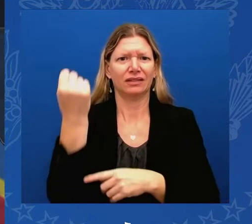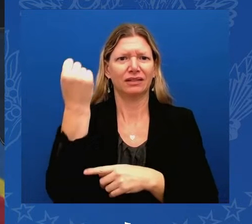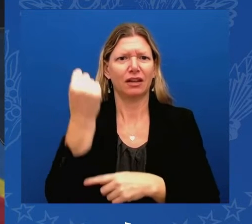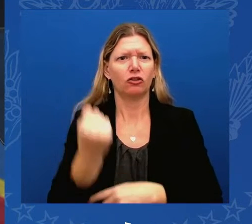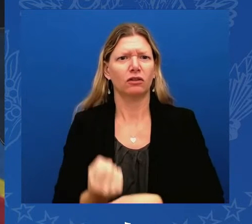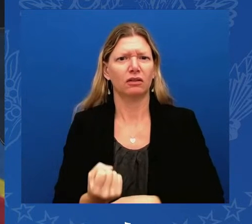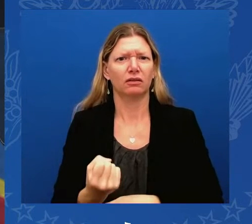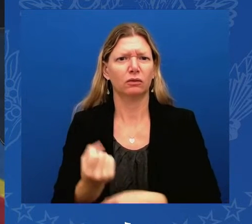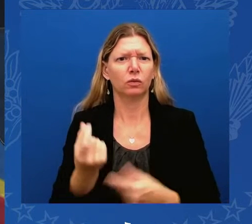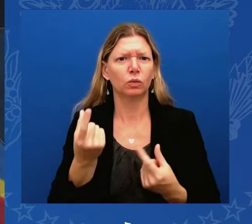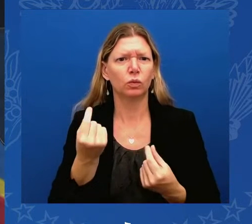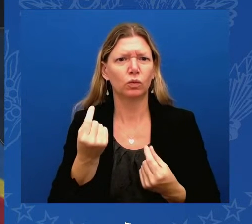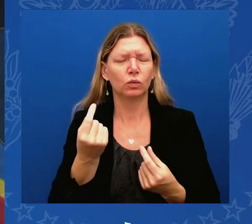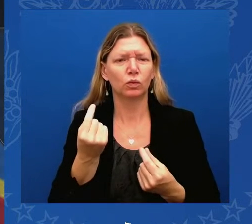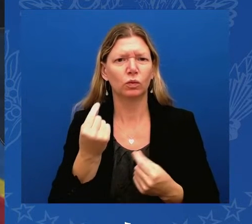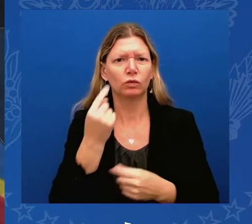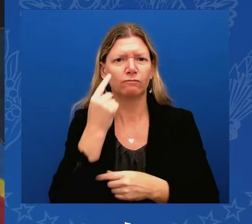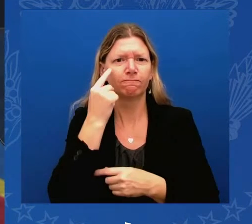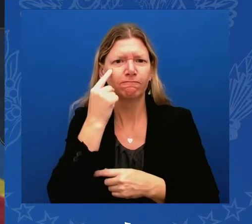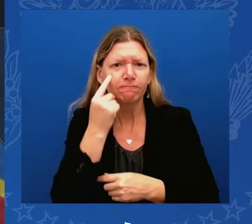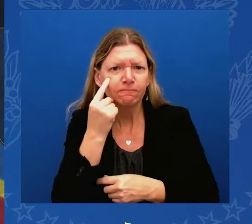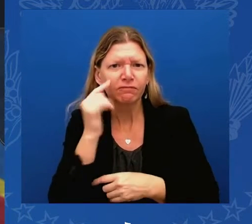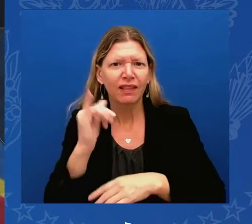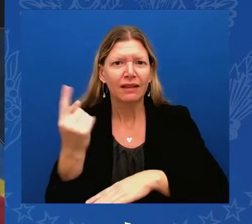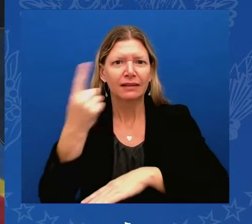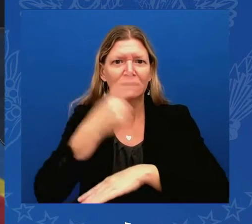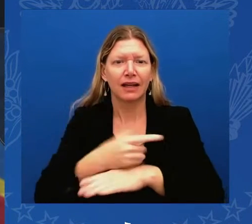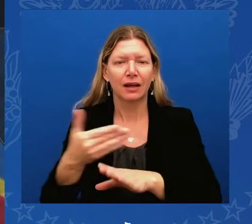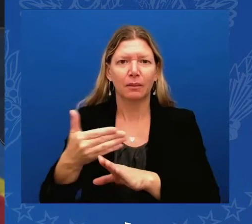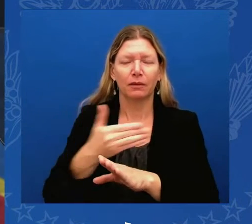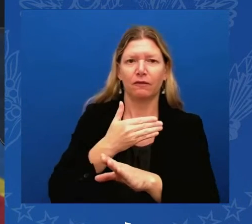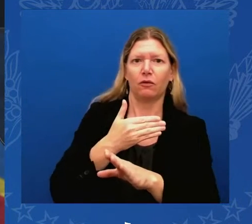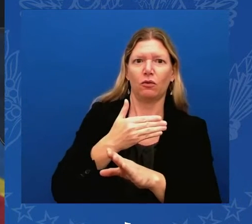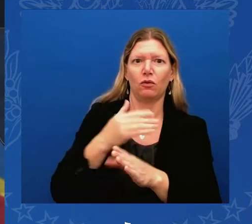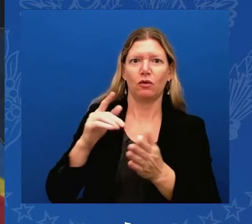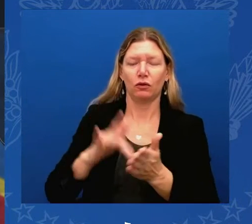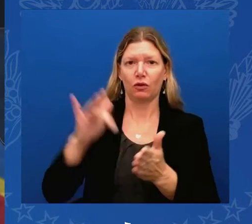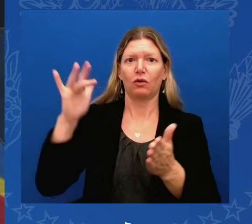But what work is done on Saturday to move pain to purpose?